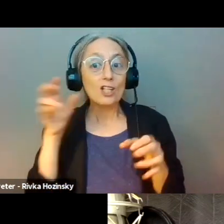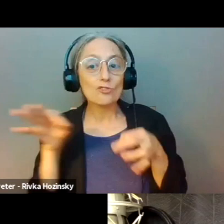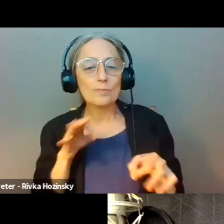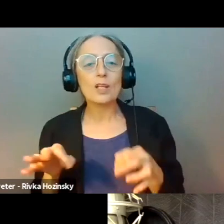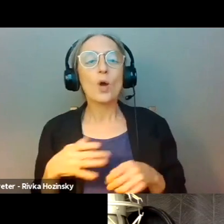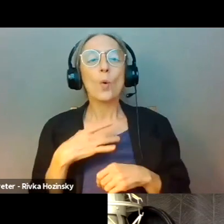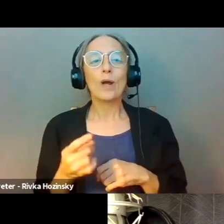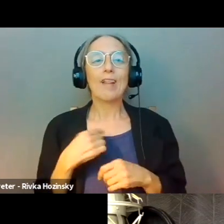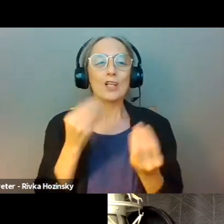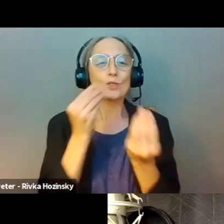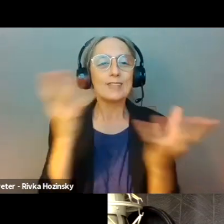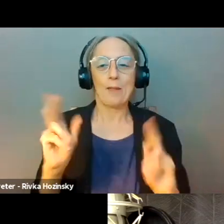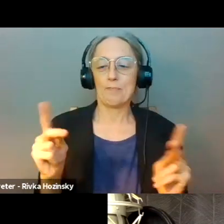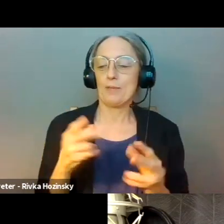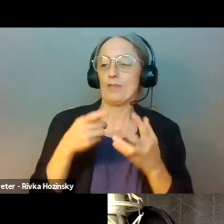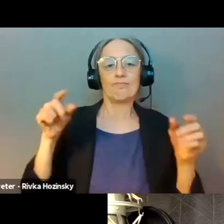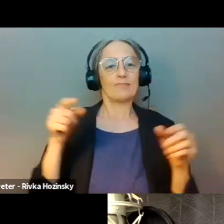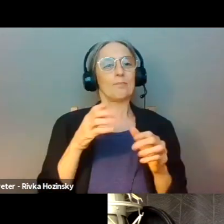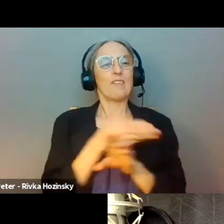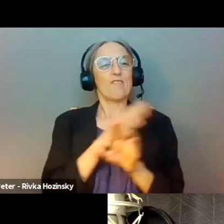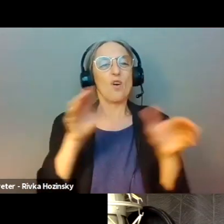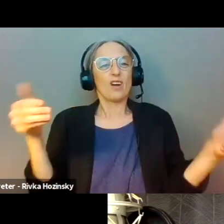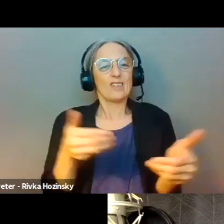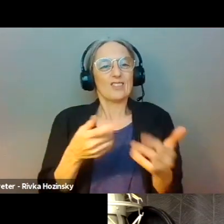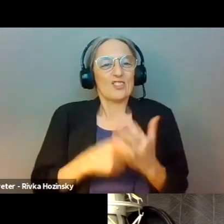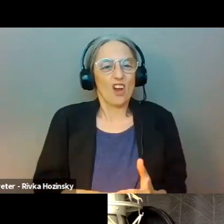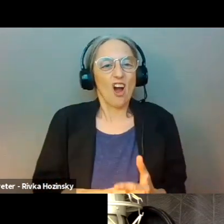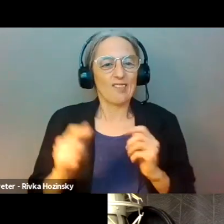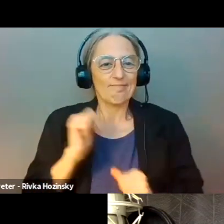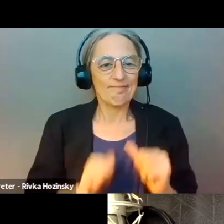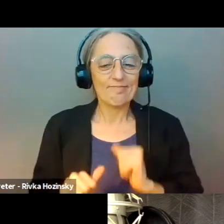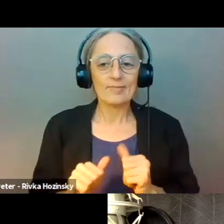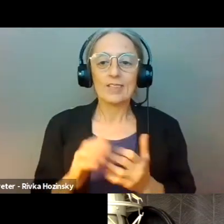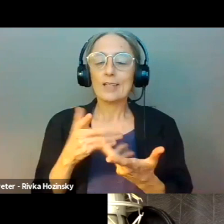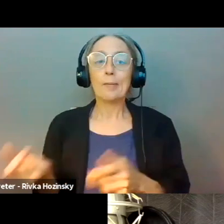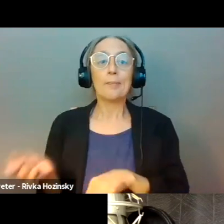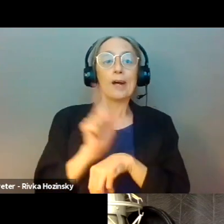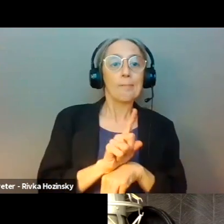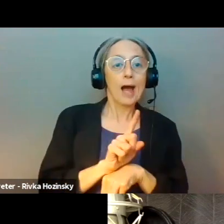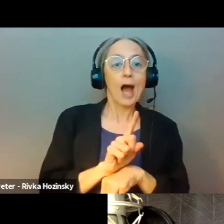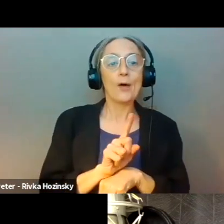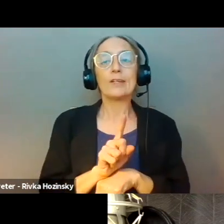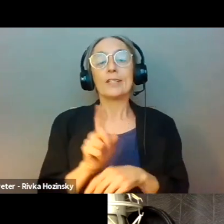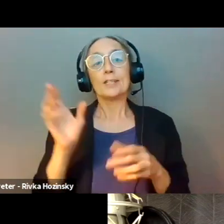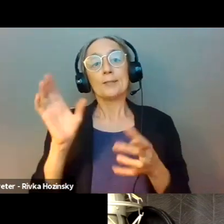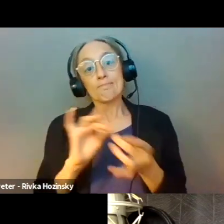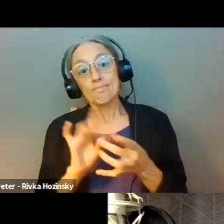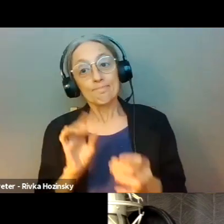because all of our events have someone that come out and give a Welcome. And we'll just say. Like just so you know. There is an audio describer in the house